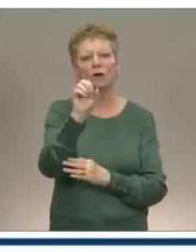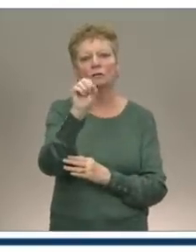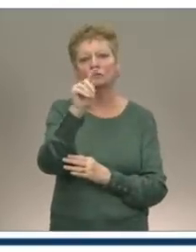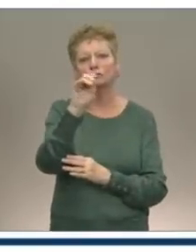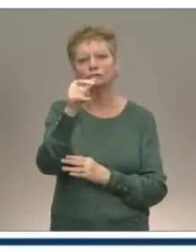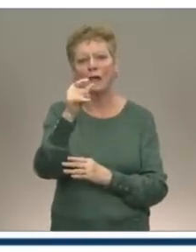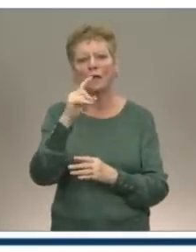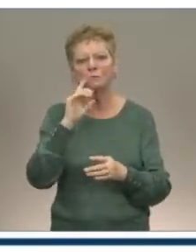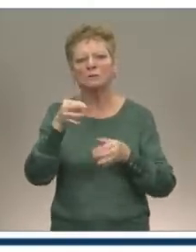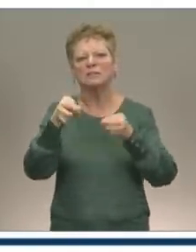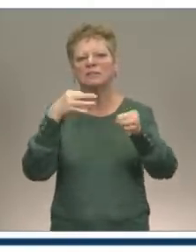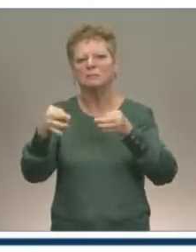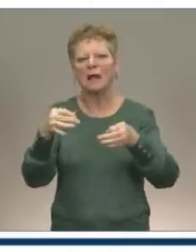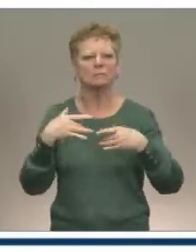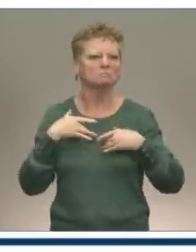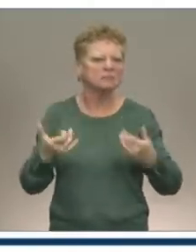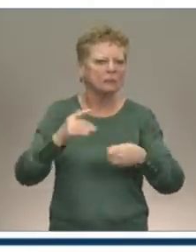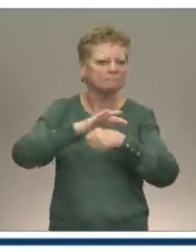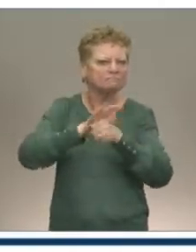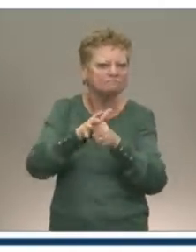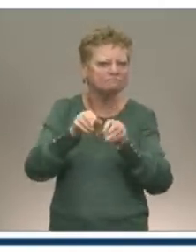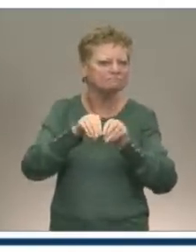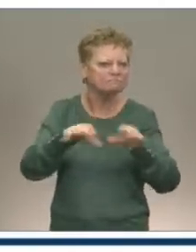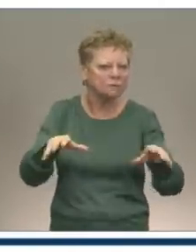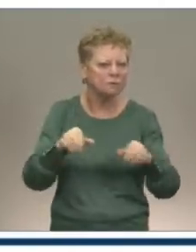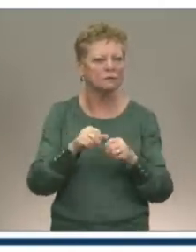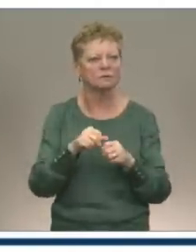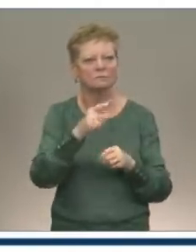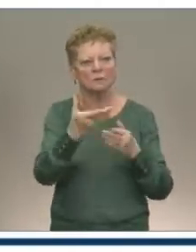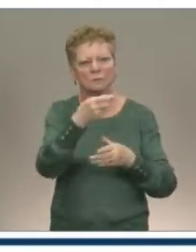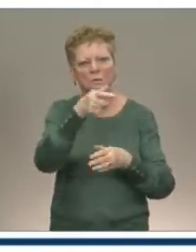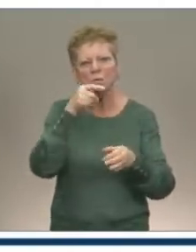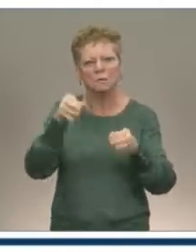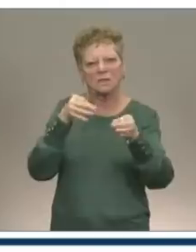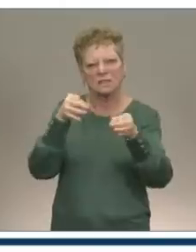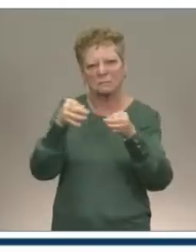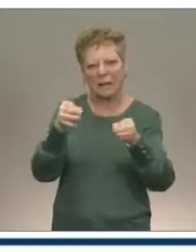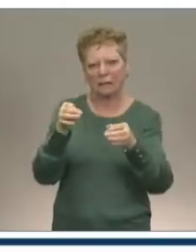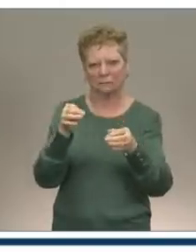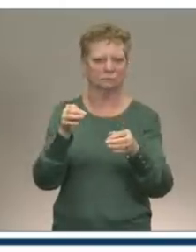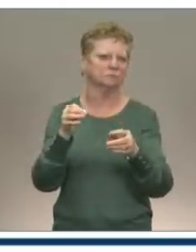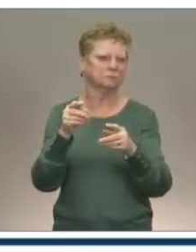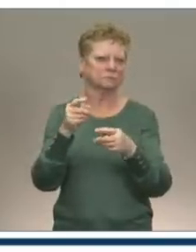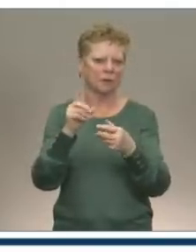and really provide a meaningful update on the on the vaccination program so dr strang